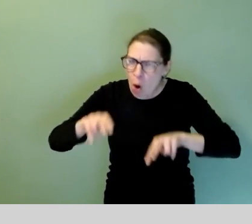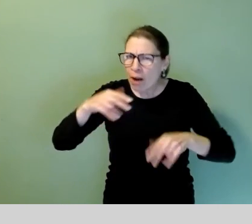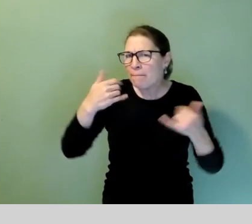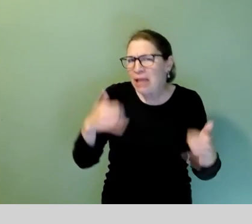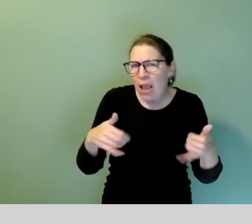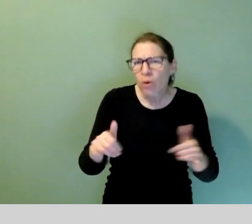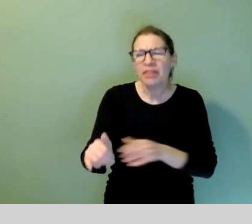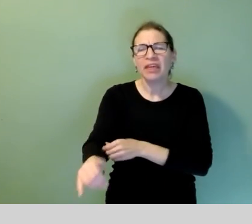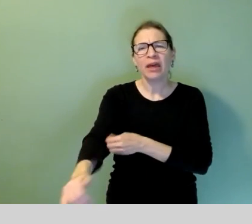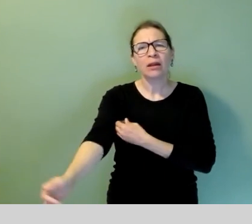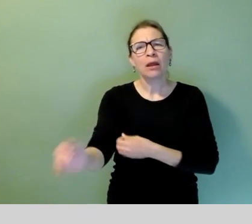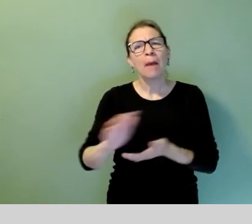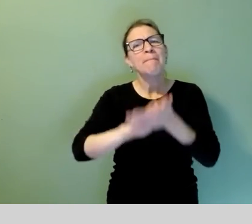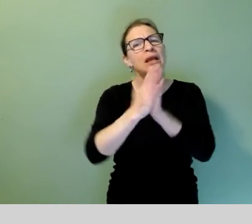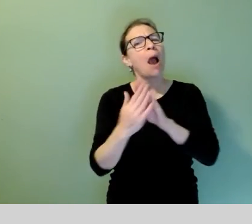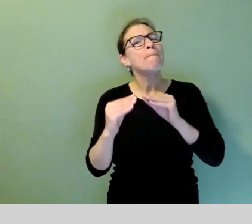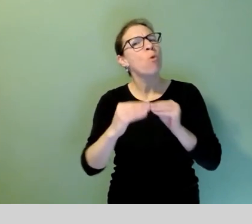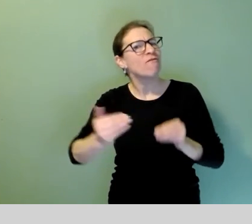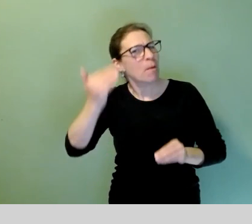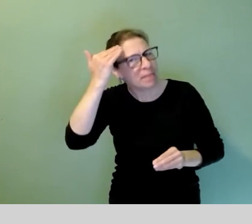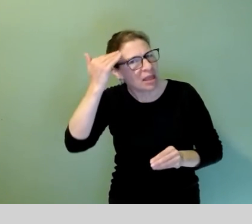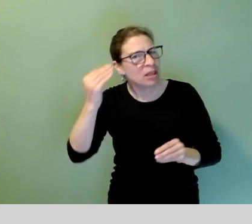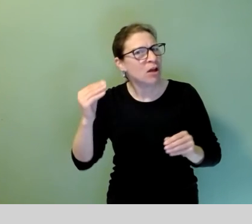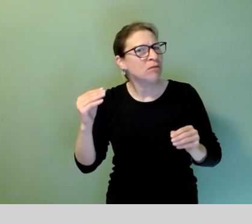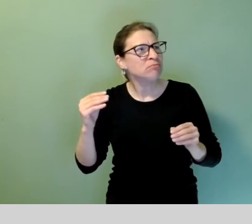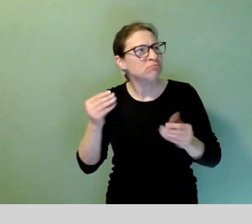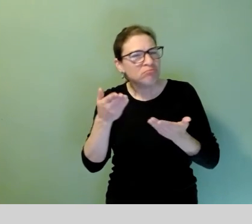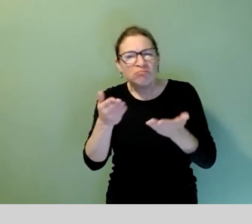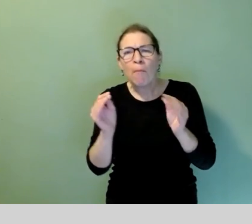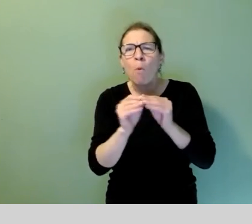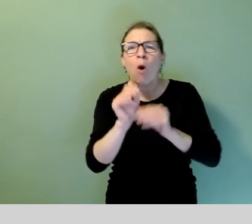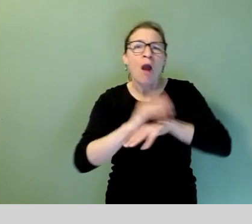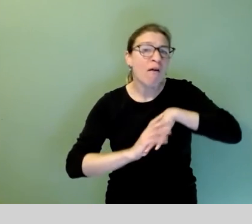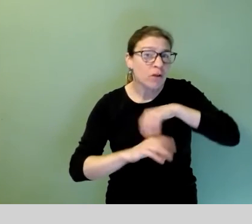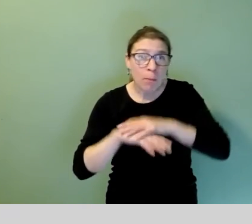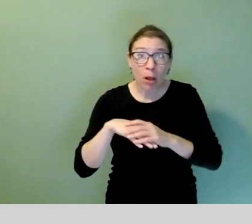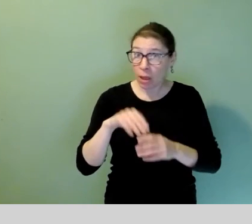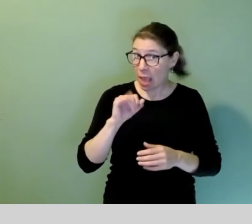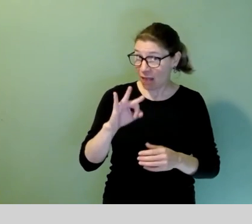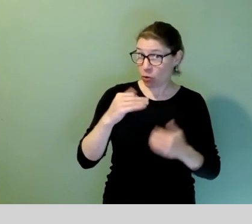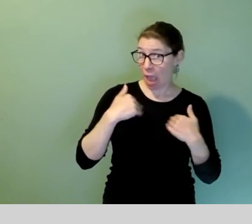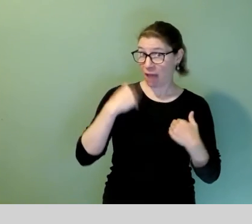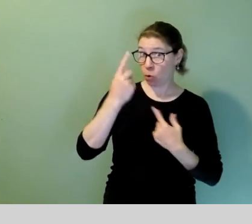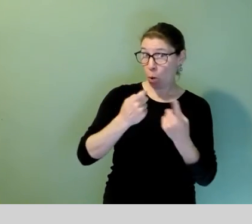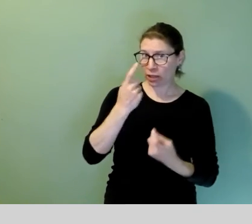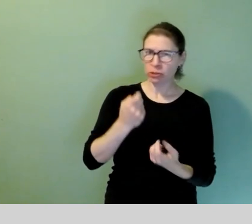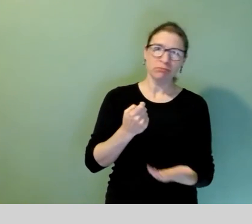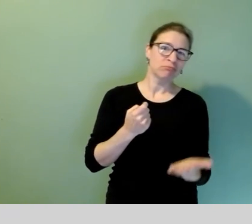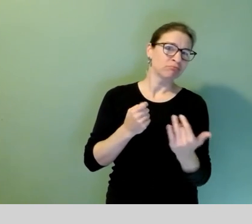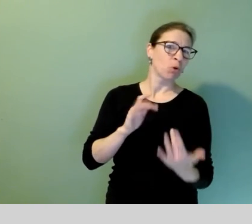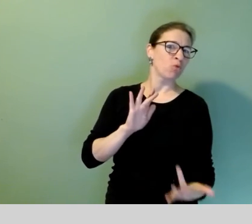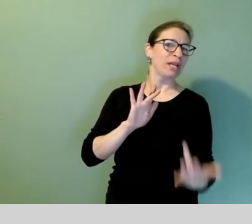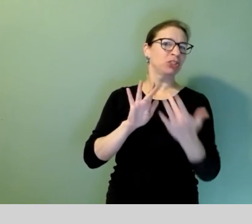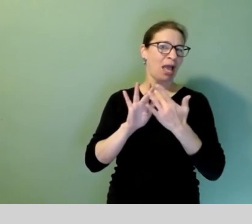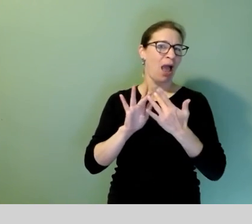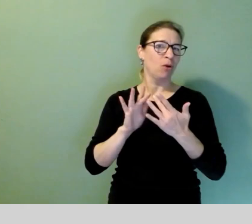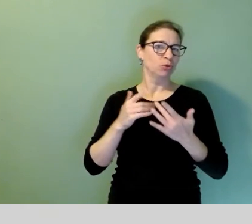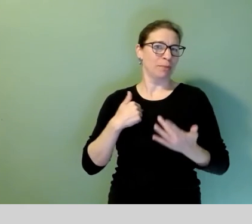to get more familiar and to get more comfortable using it. And if you have any questions, feel free to reach out to me